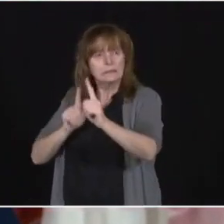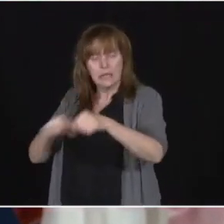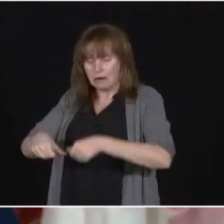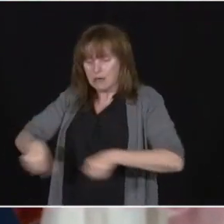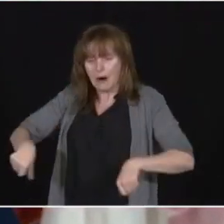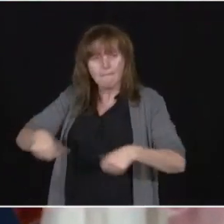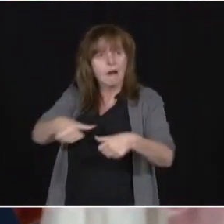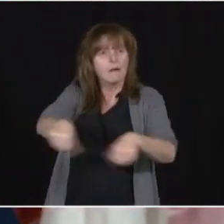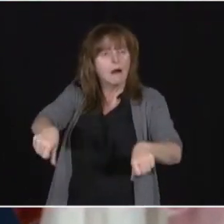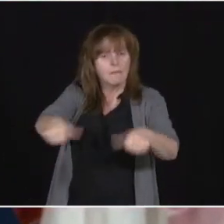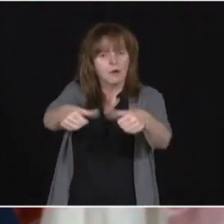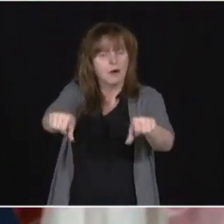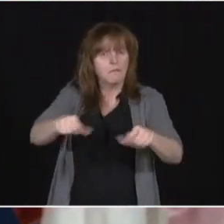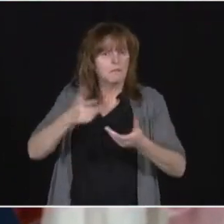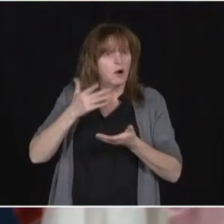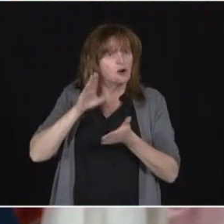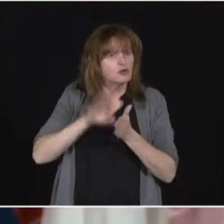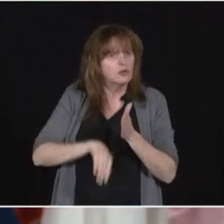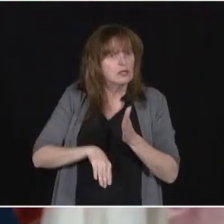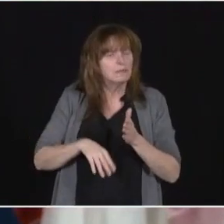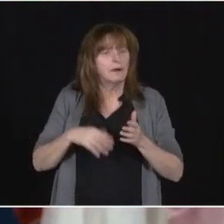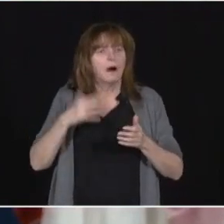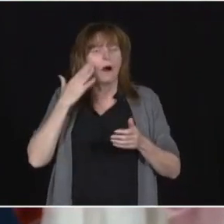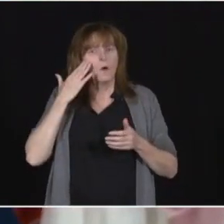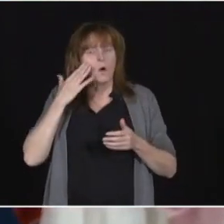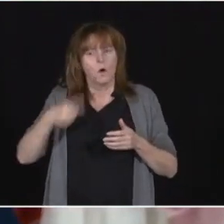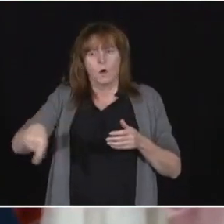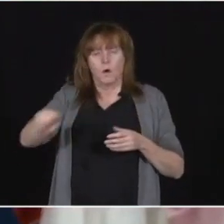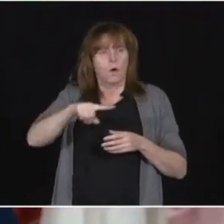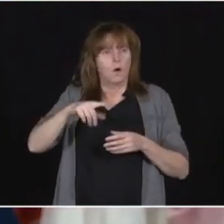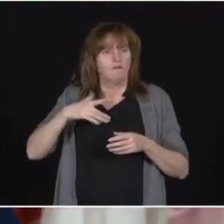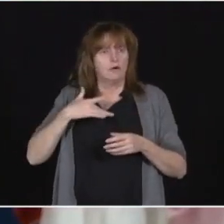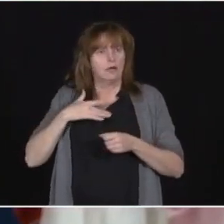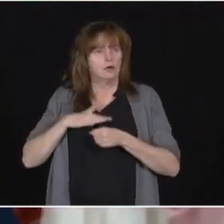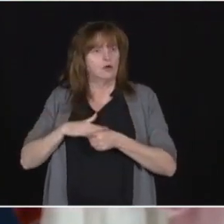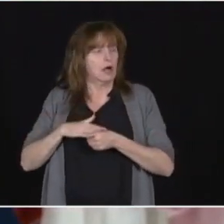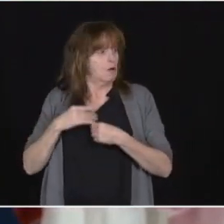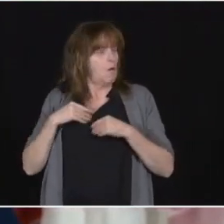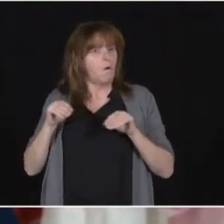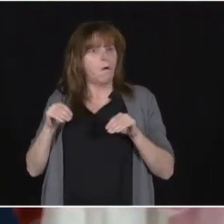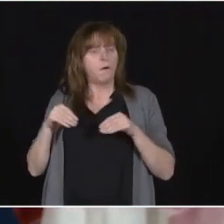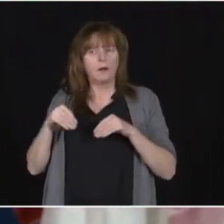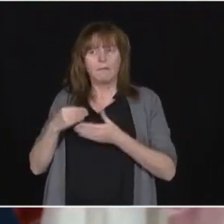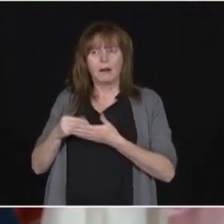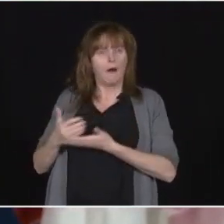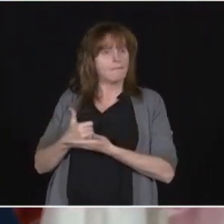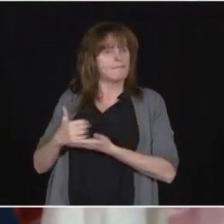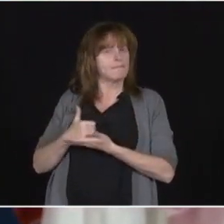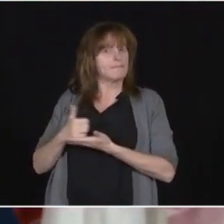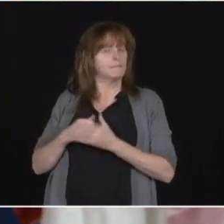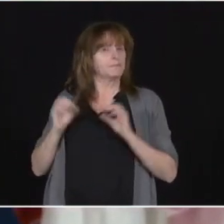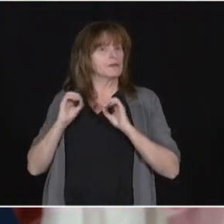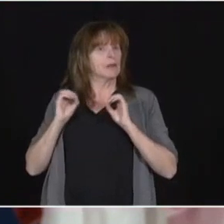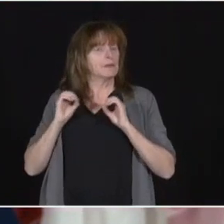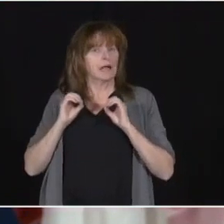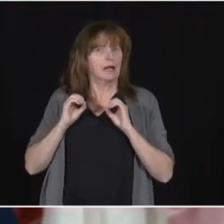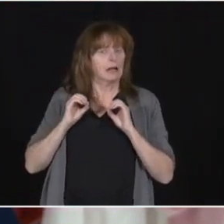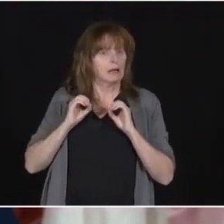They don't have the money. That is the reason why we are trying to put a package together